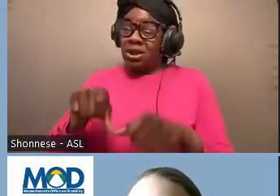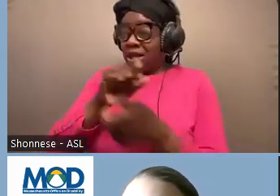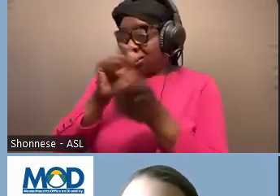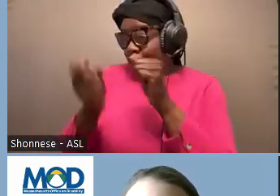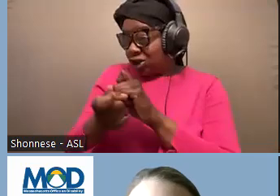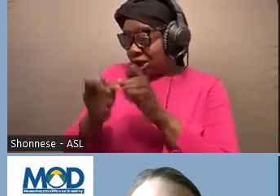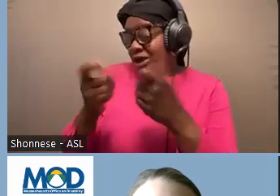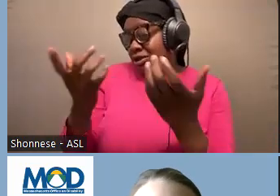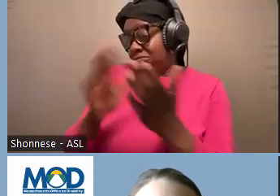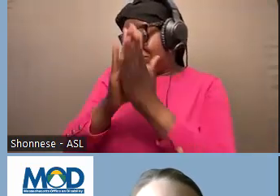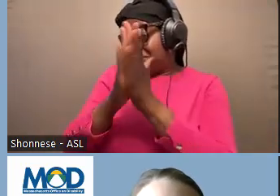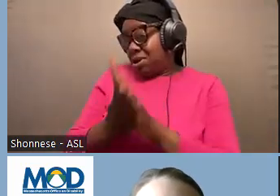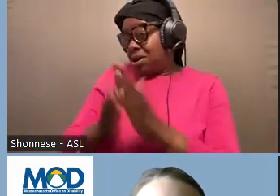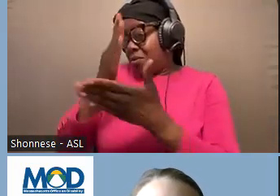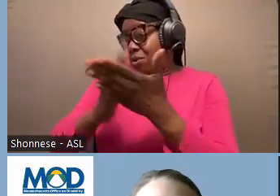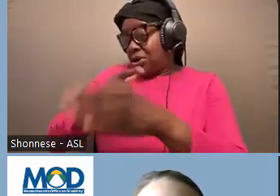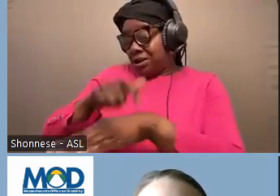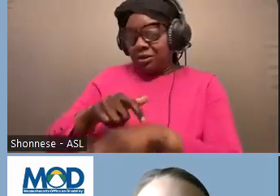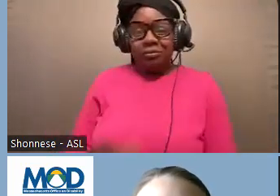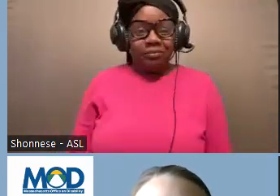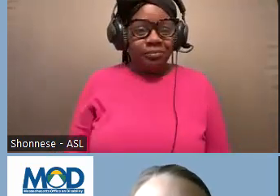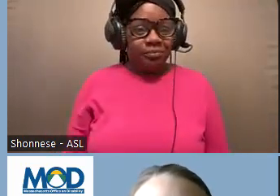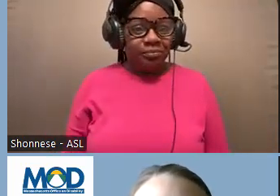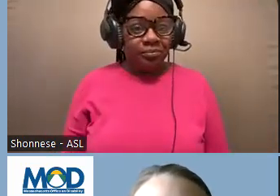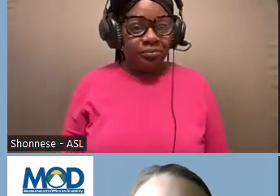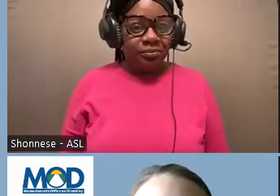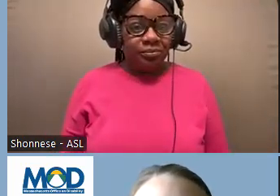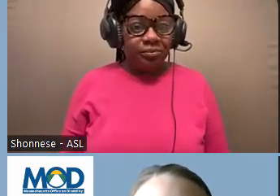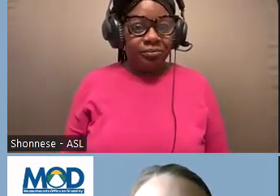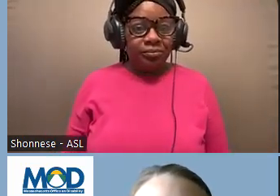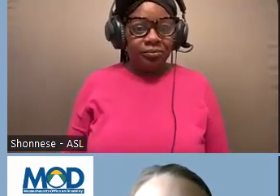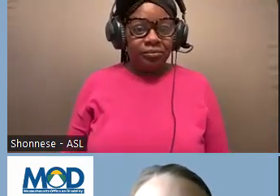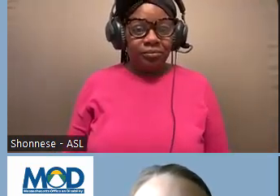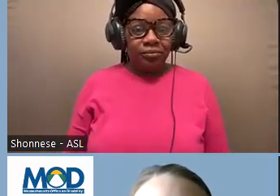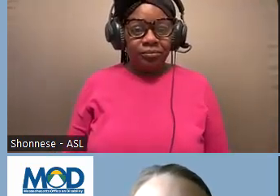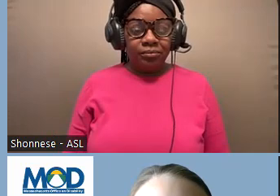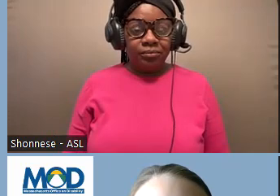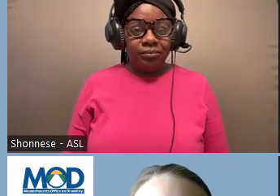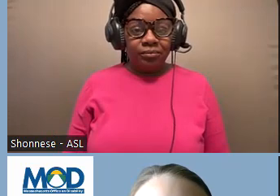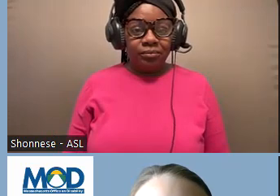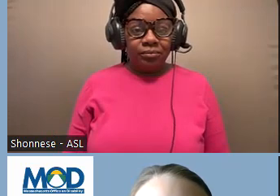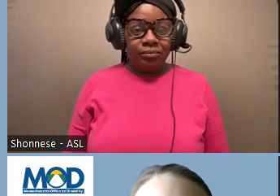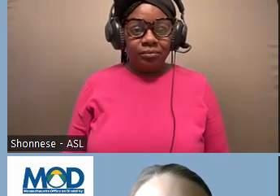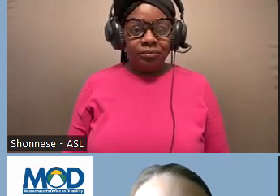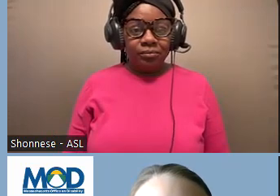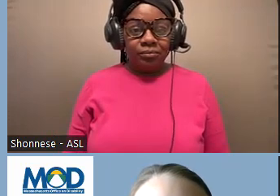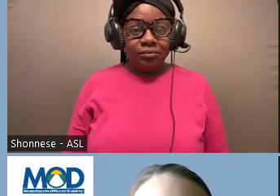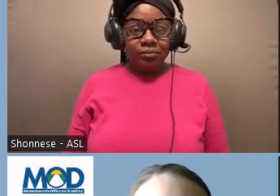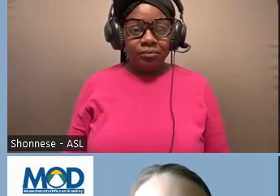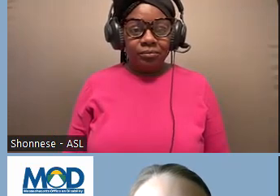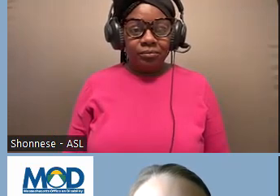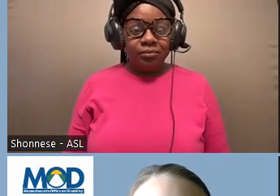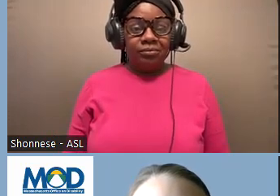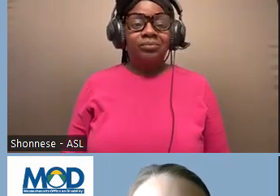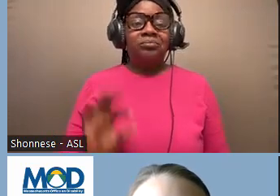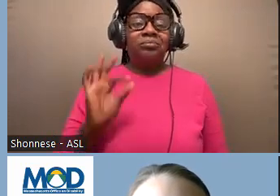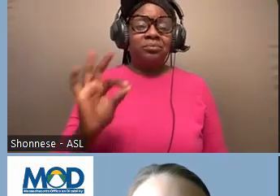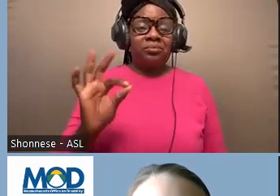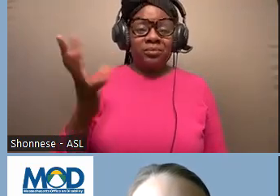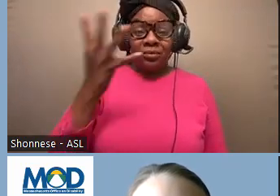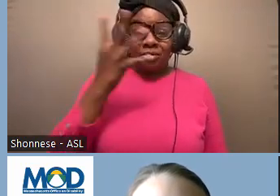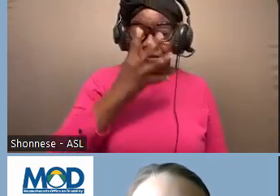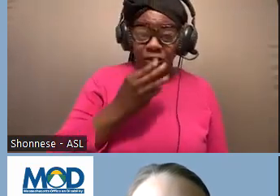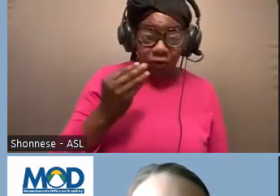Yeah, let's talk about that offline. Beautiful. I think that those are